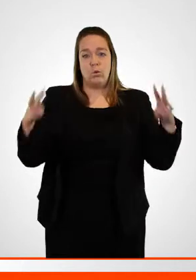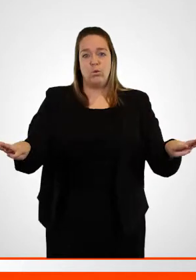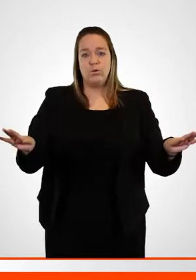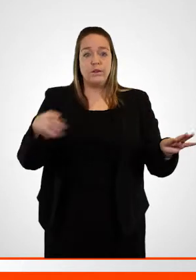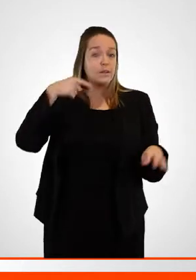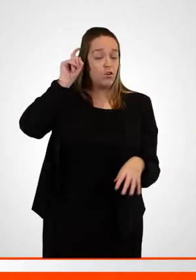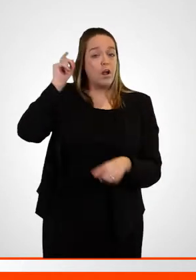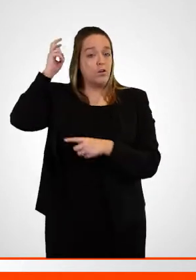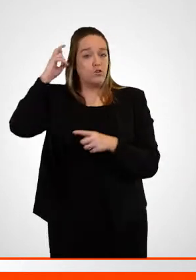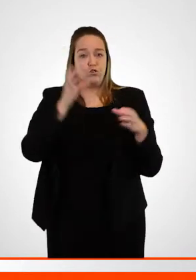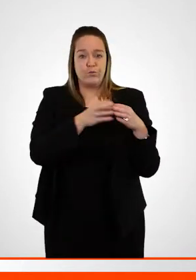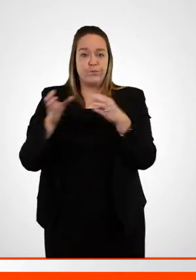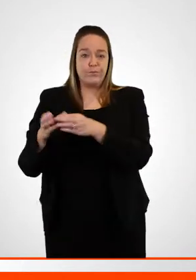and found a strong relationship